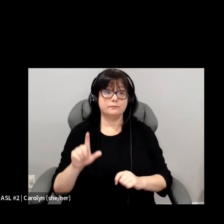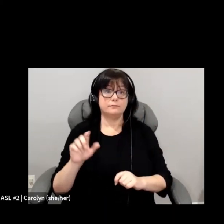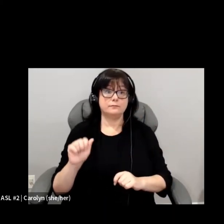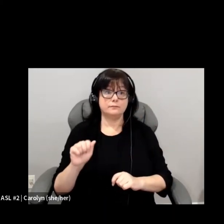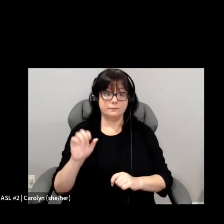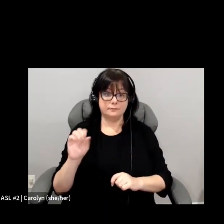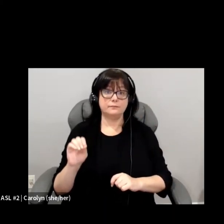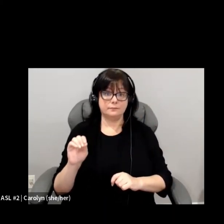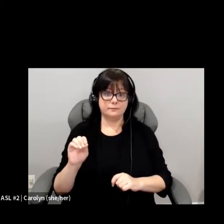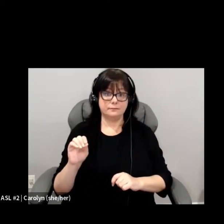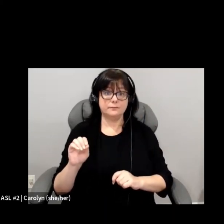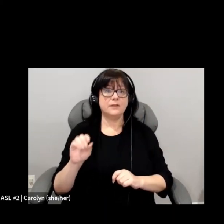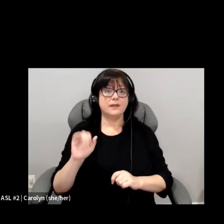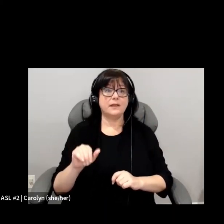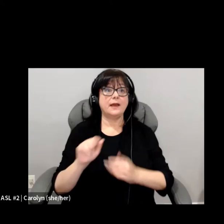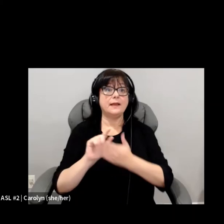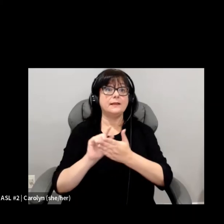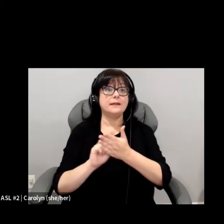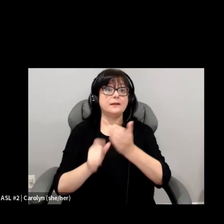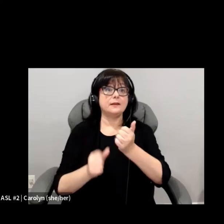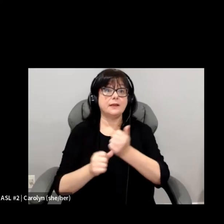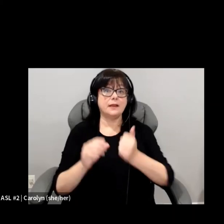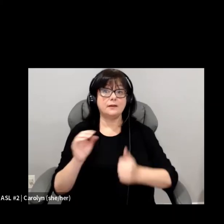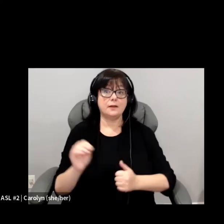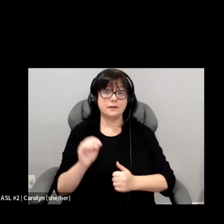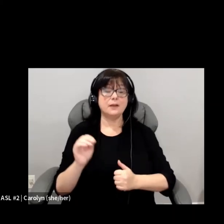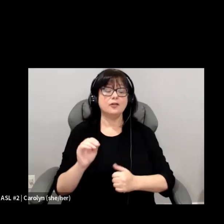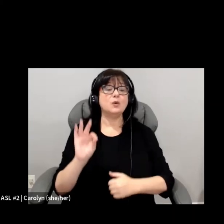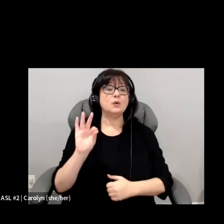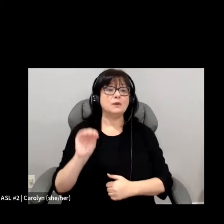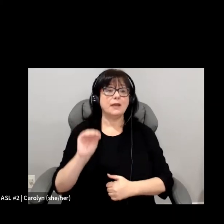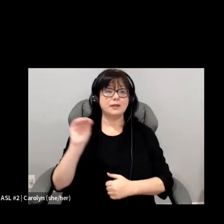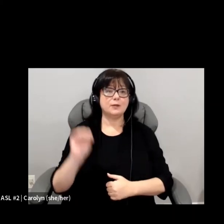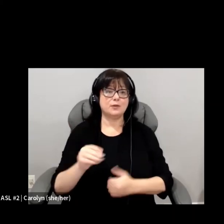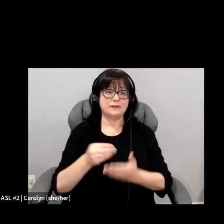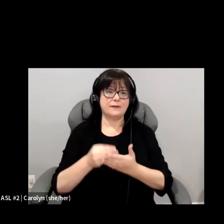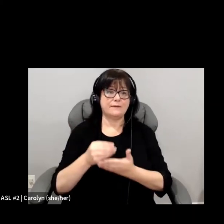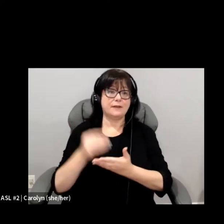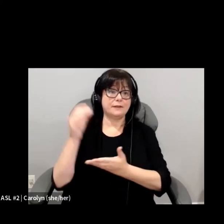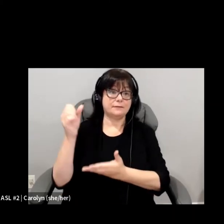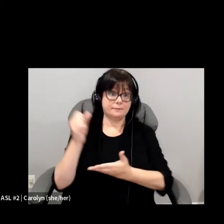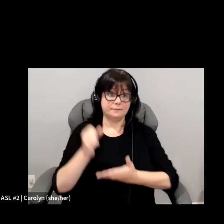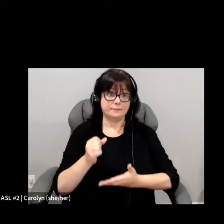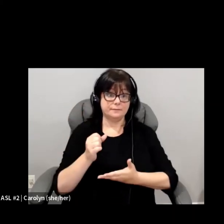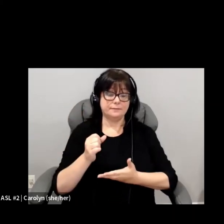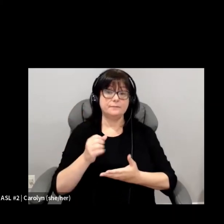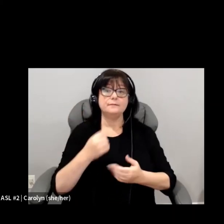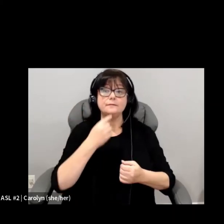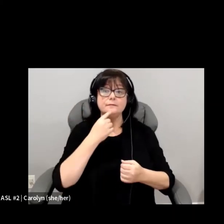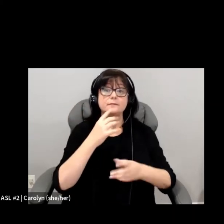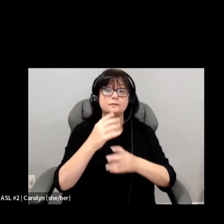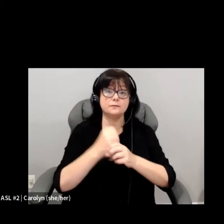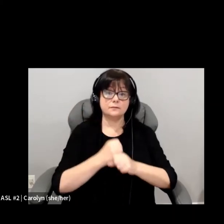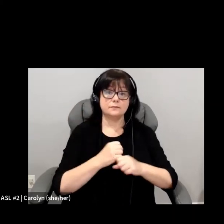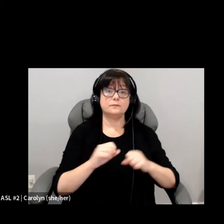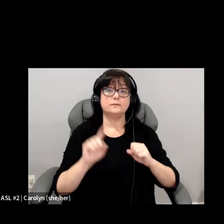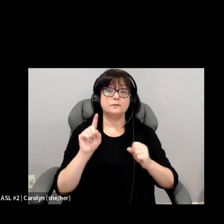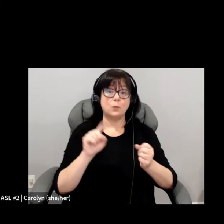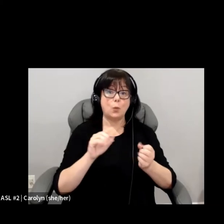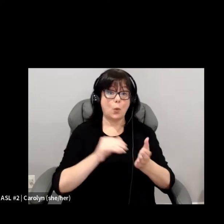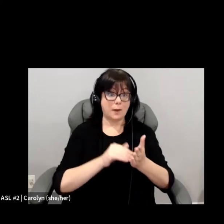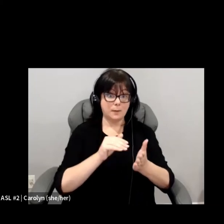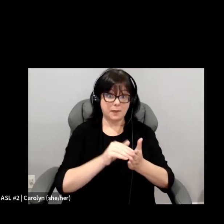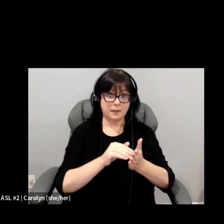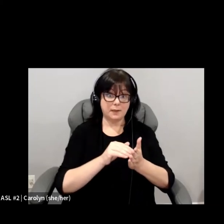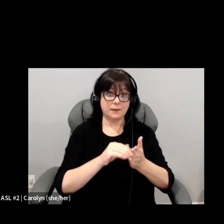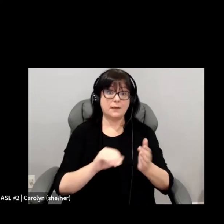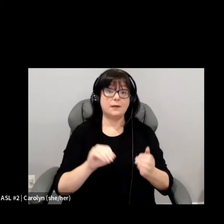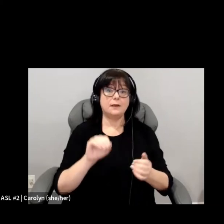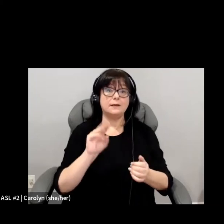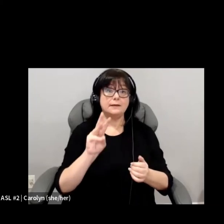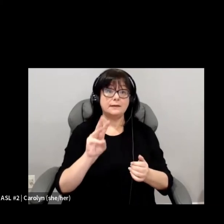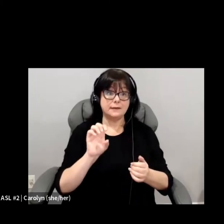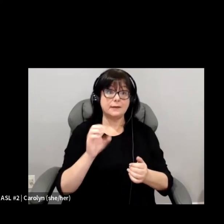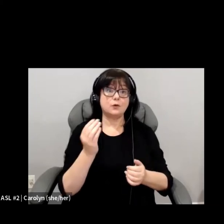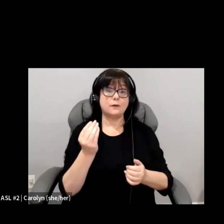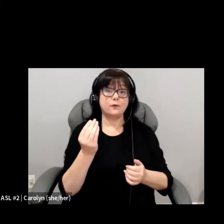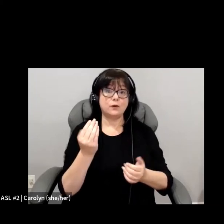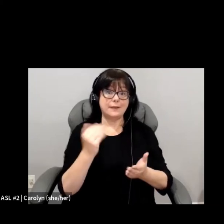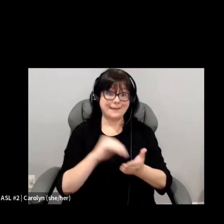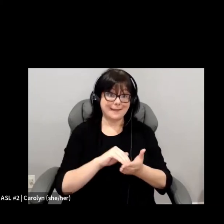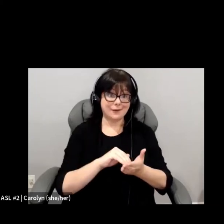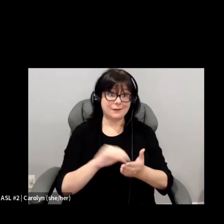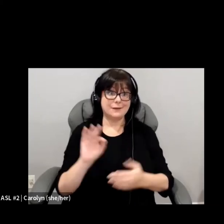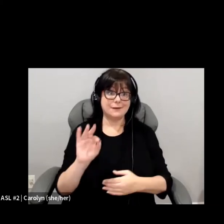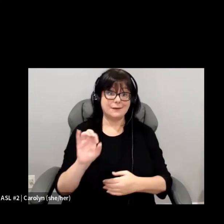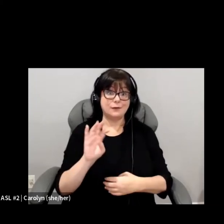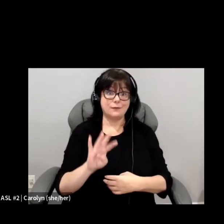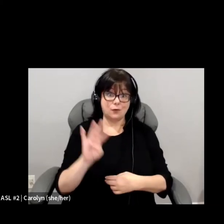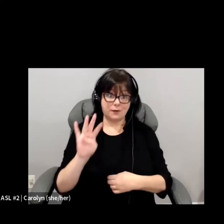IN 202 #/22, ARCH RECEIVED $1614, 944 IN DIRECT AND INDIRECT RECEIPTS FROM LEGAL AID.